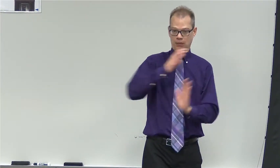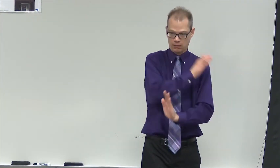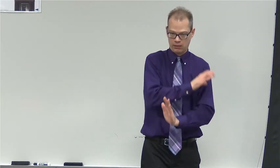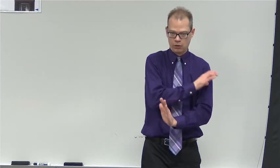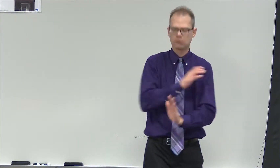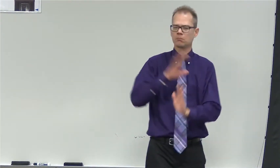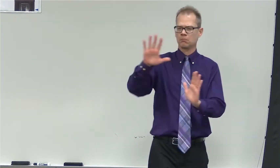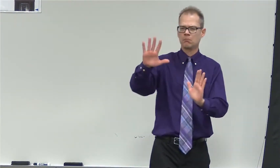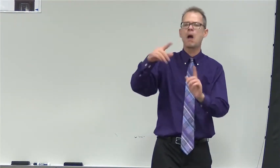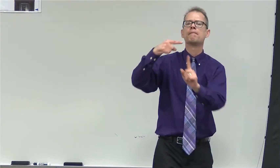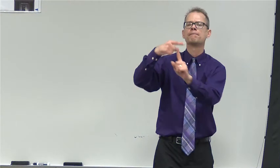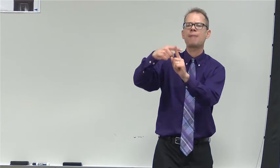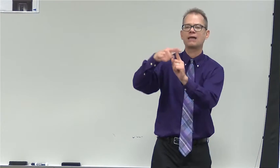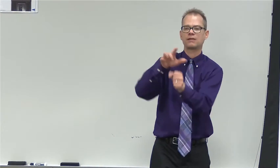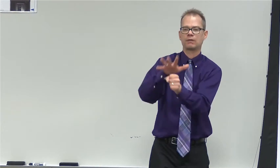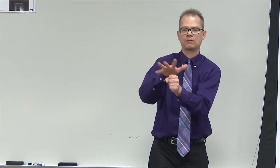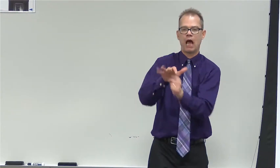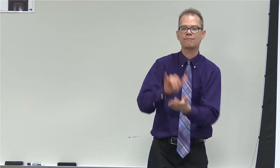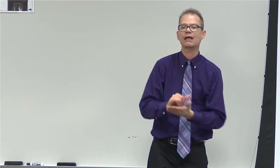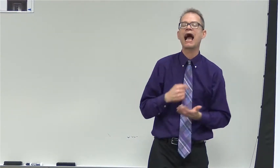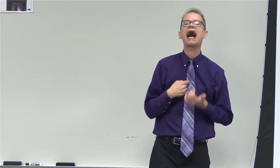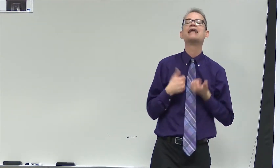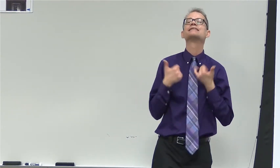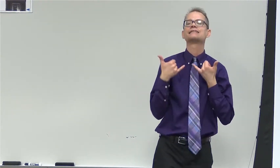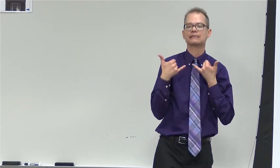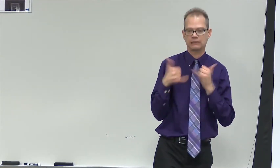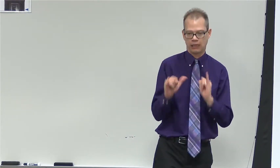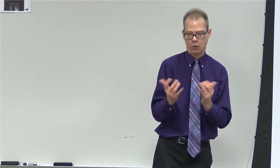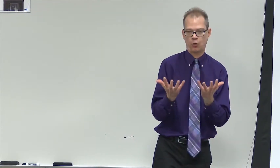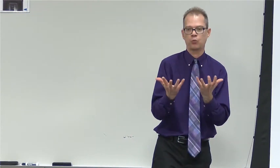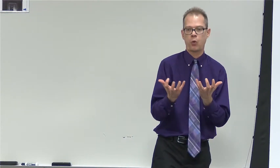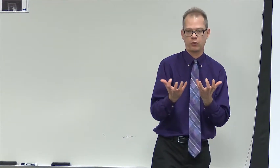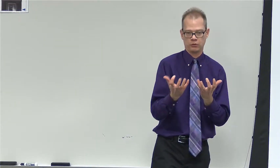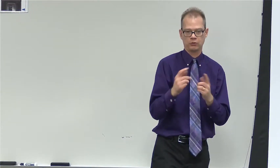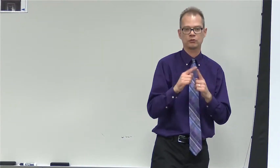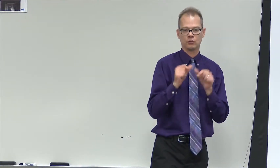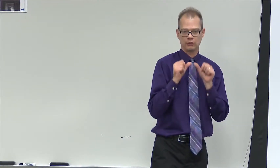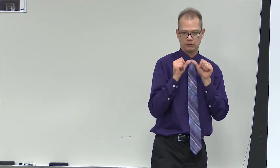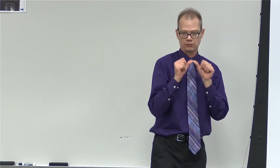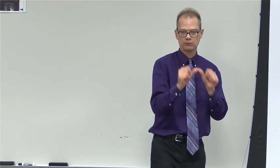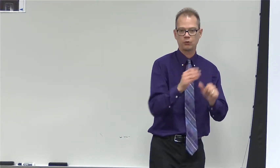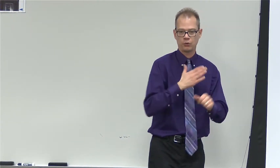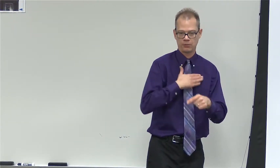So I finished my clinic work. And it was a positive experience.